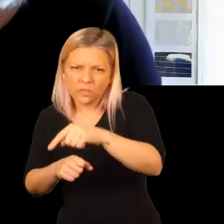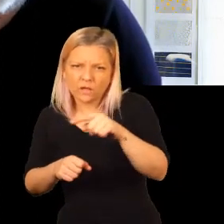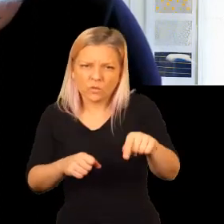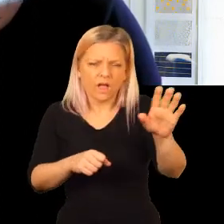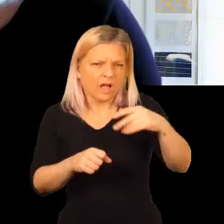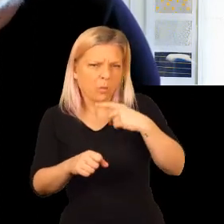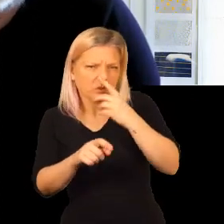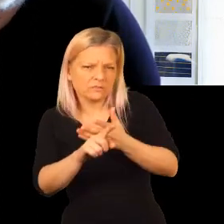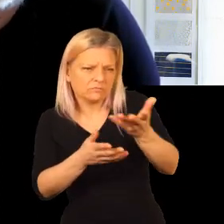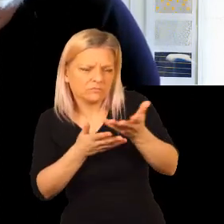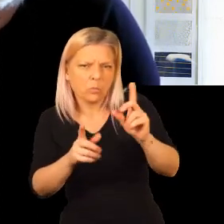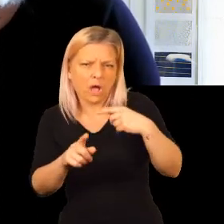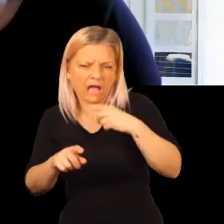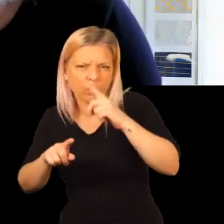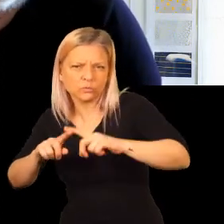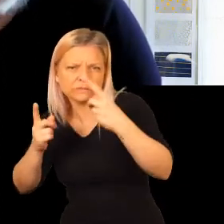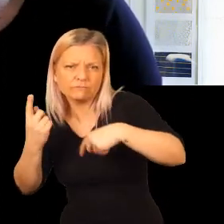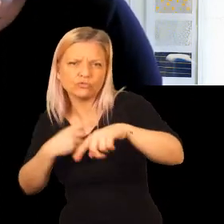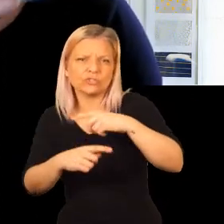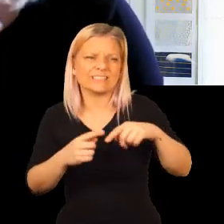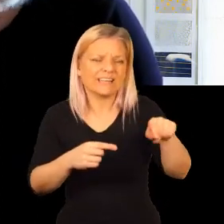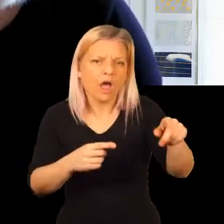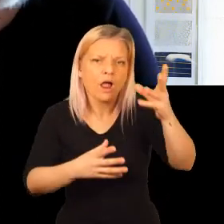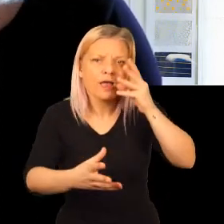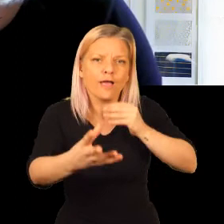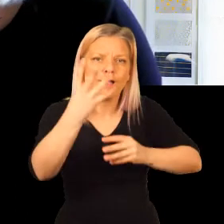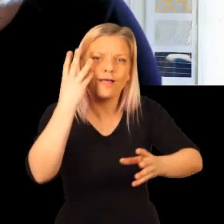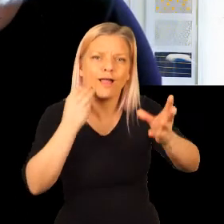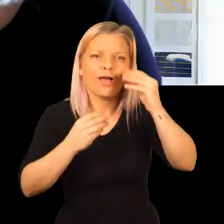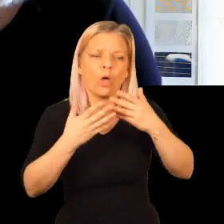me know when i do that so we can actually talk about what i could do differently because that's